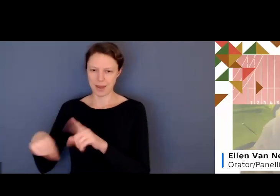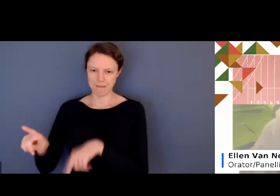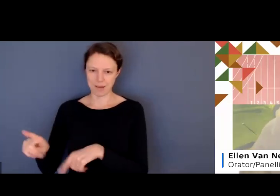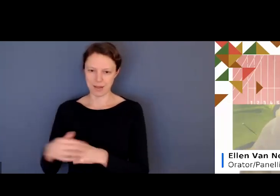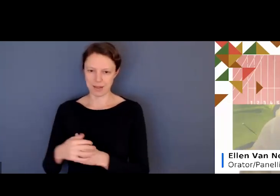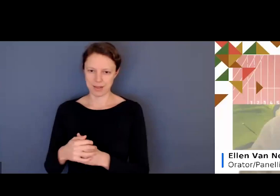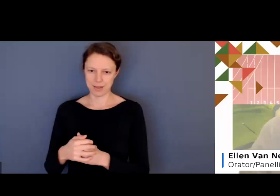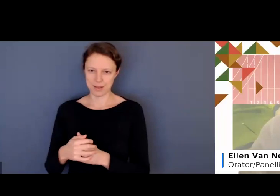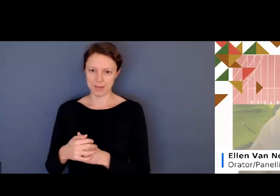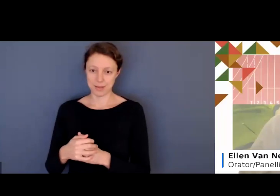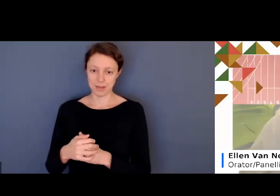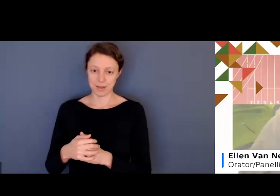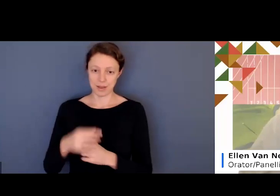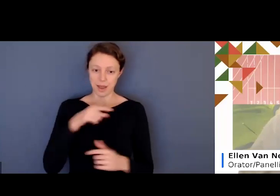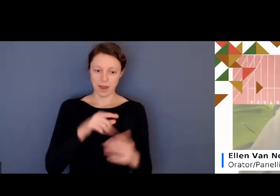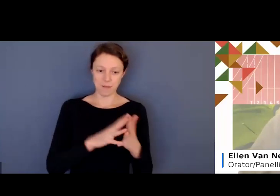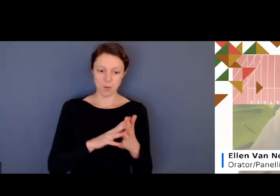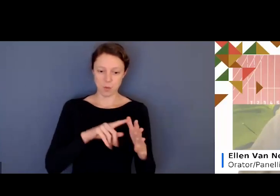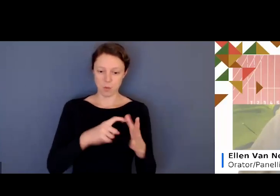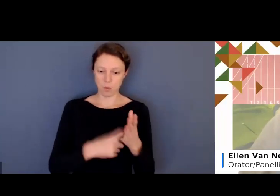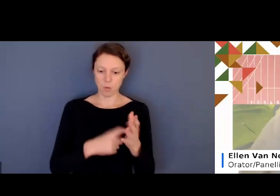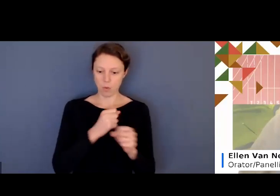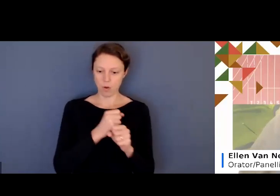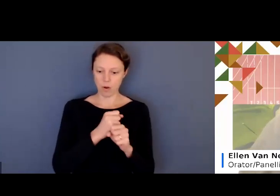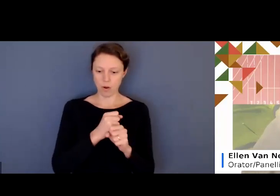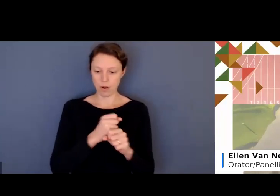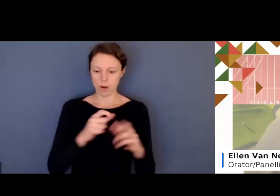there was vocabulary. Mangrook